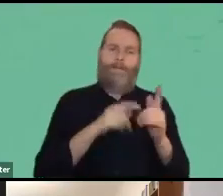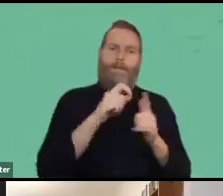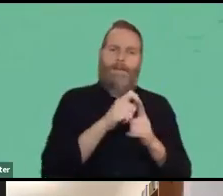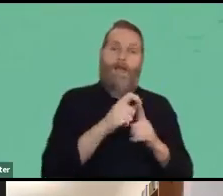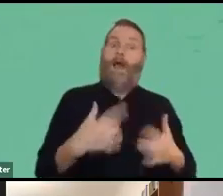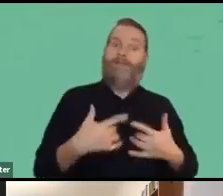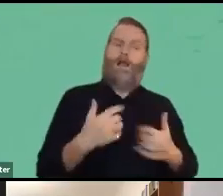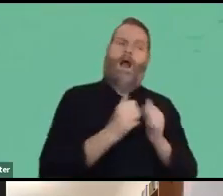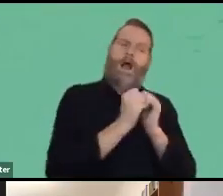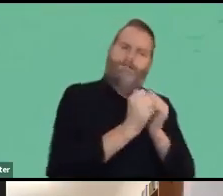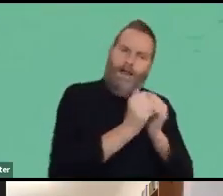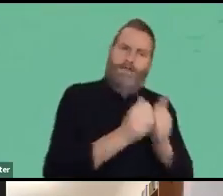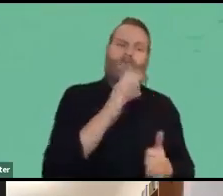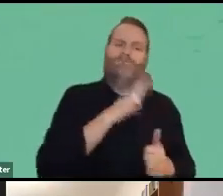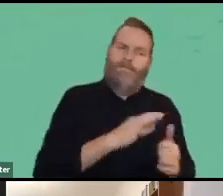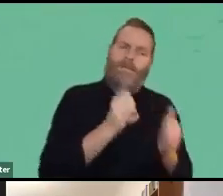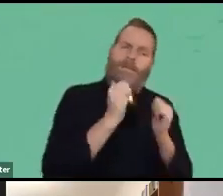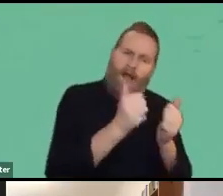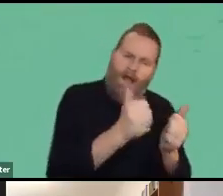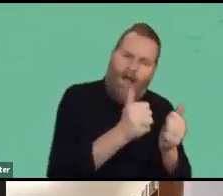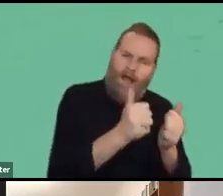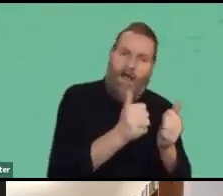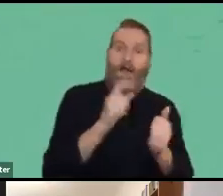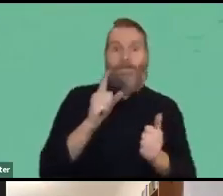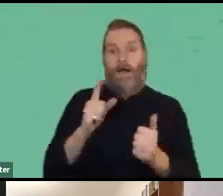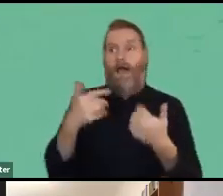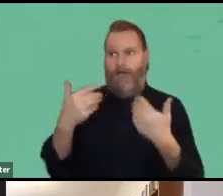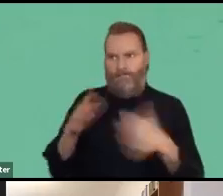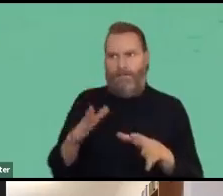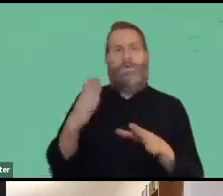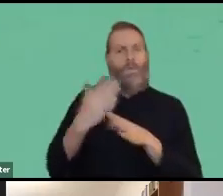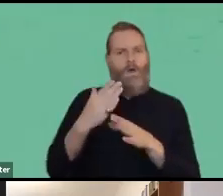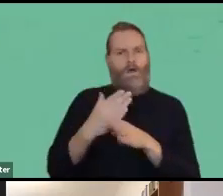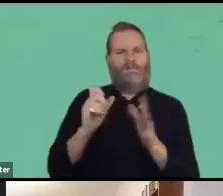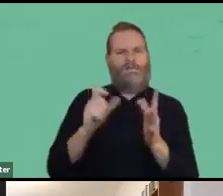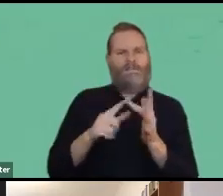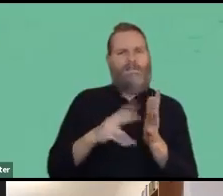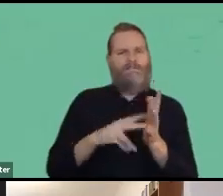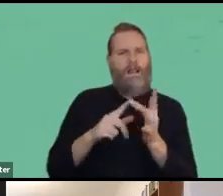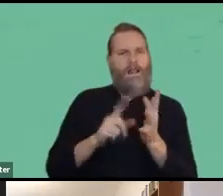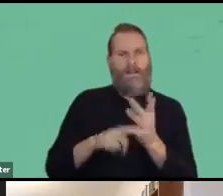my heart the fact that I have worked shoulder to shoulder with many people like you who are